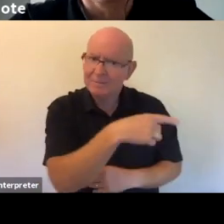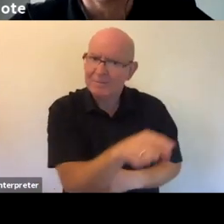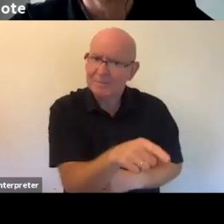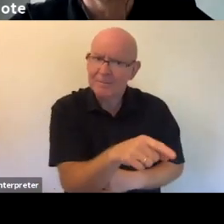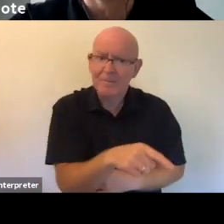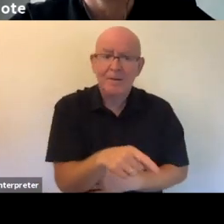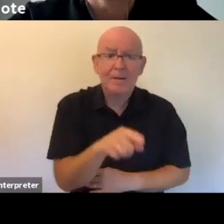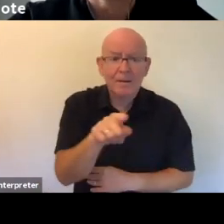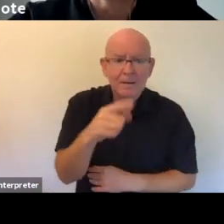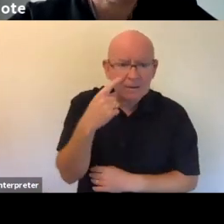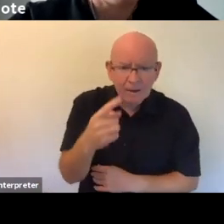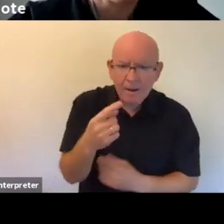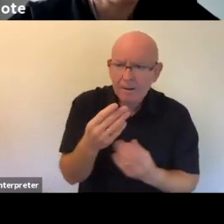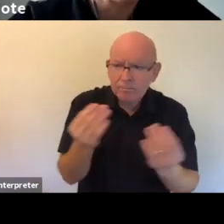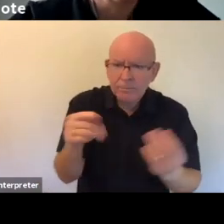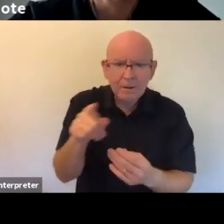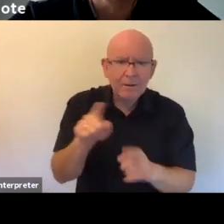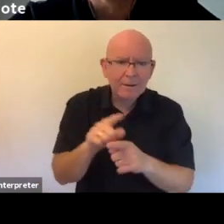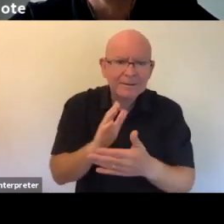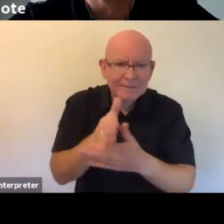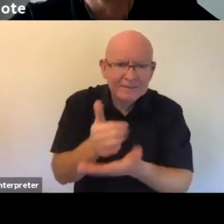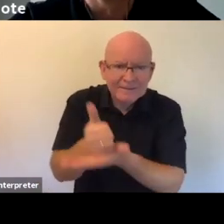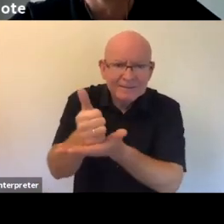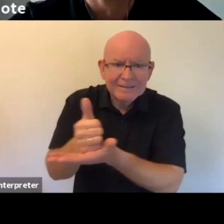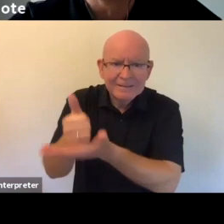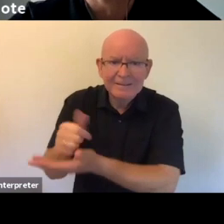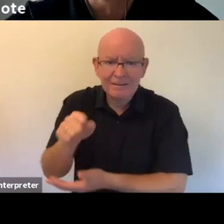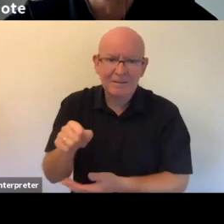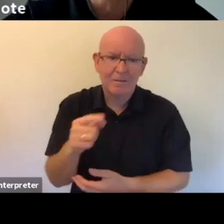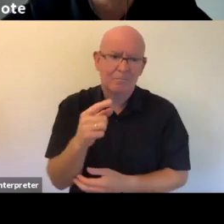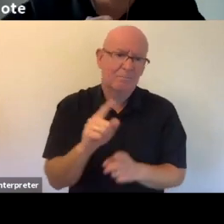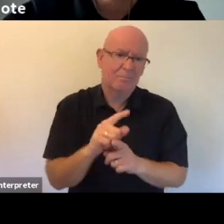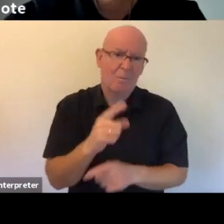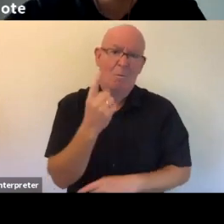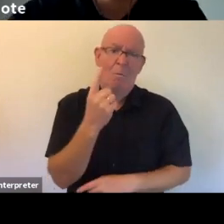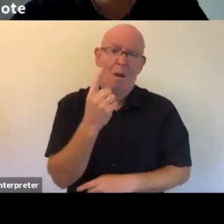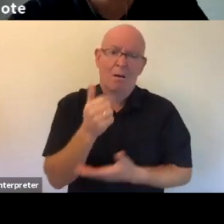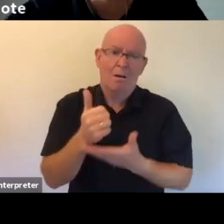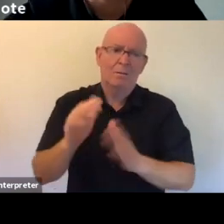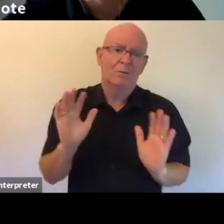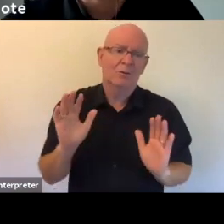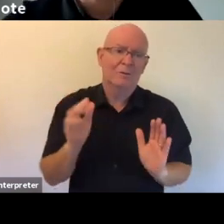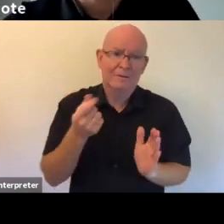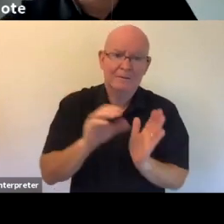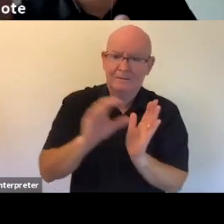Some of them are household cash transfers for vulnerable households which may include persons with disabilities